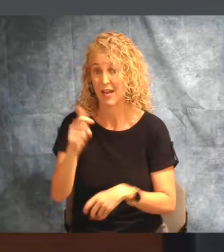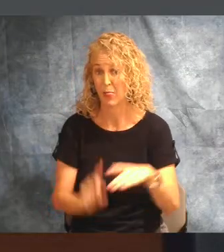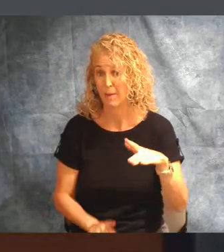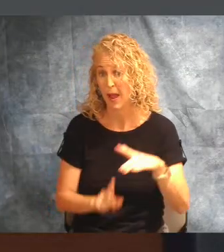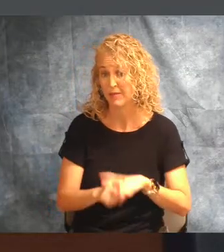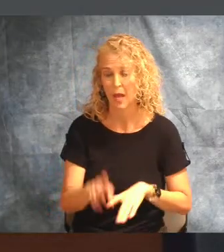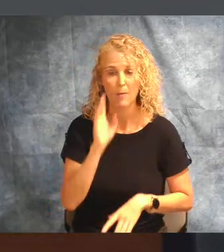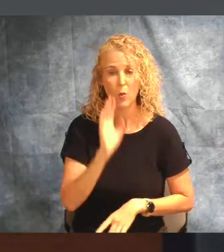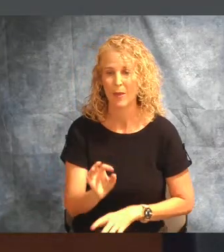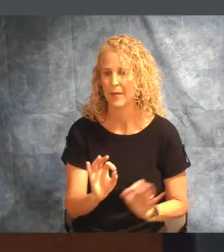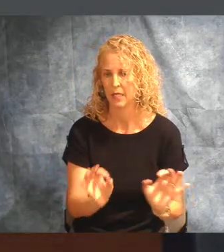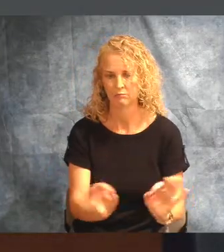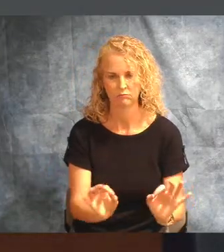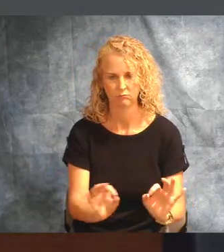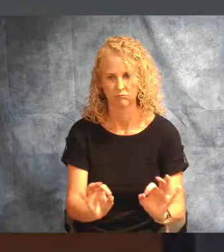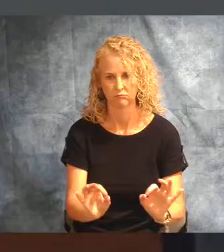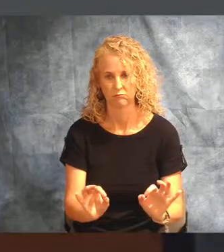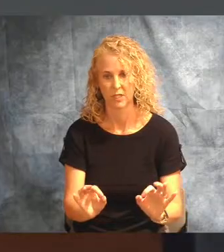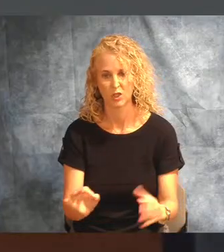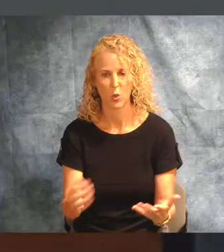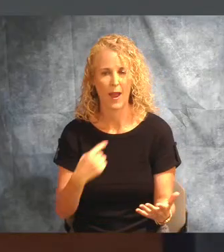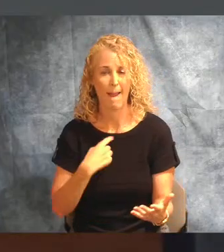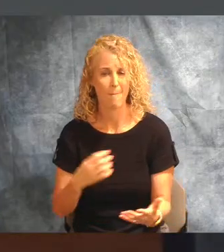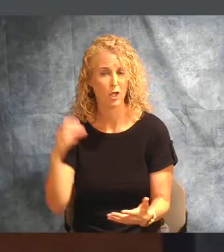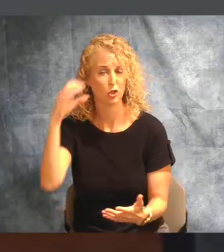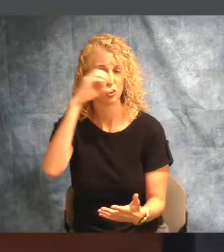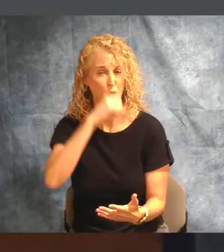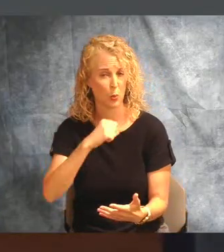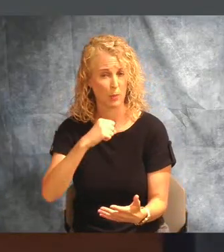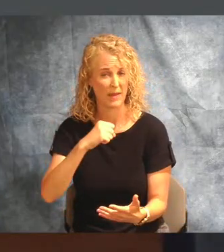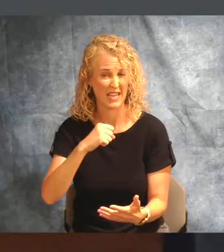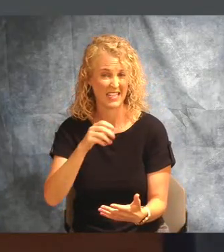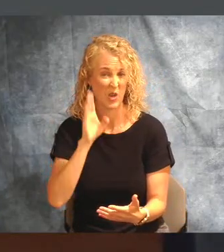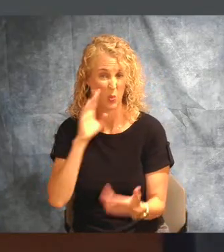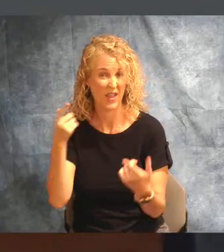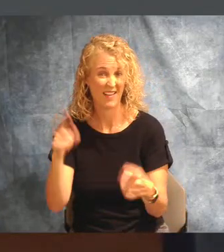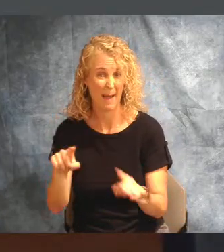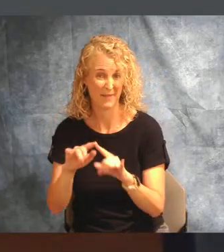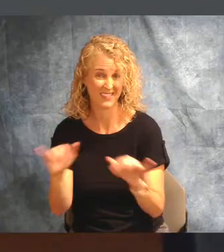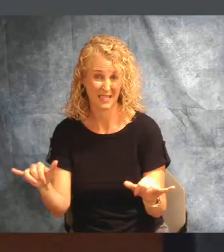amount. So given the timing I'm assuming it's it will be done this season but I'll follow up